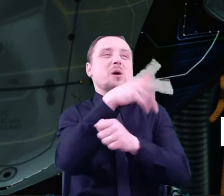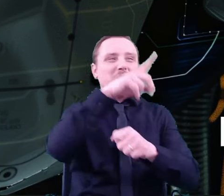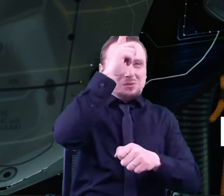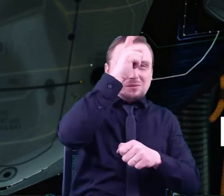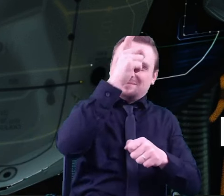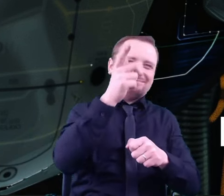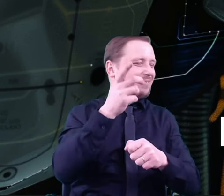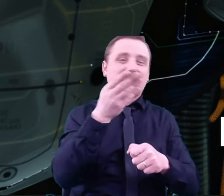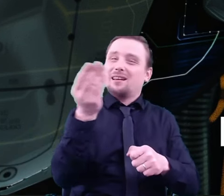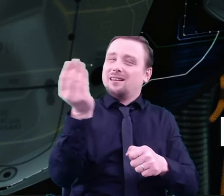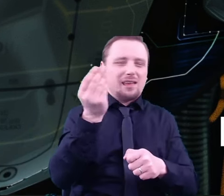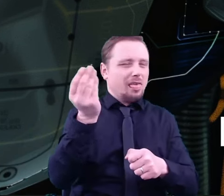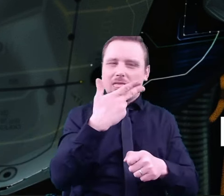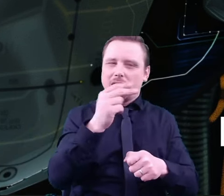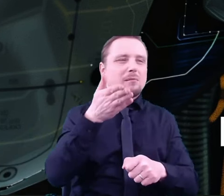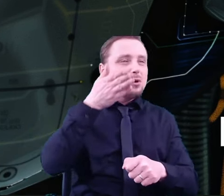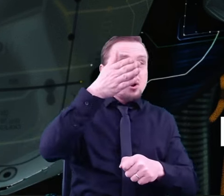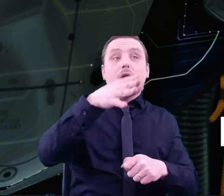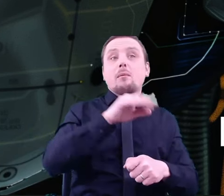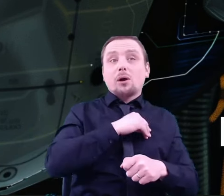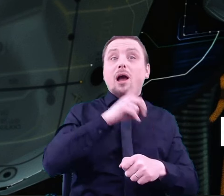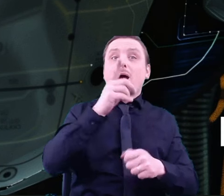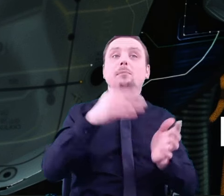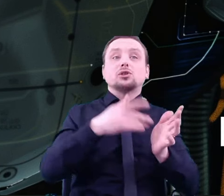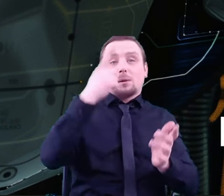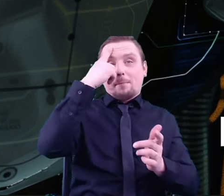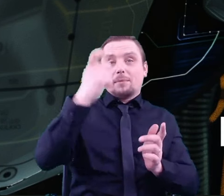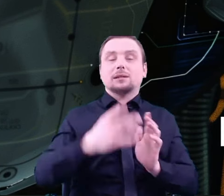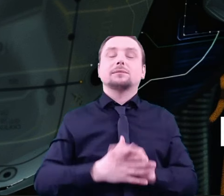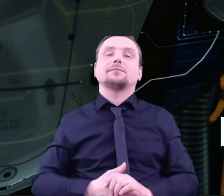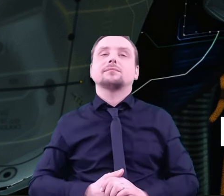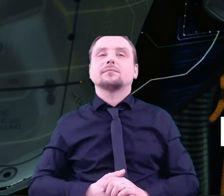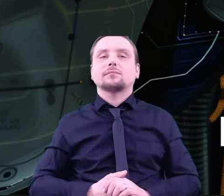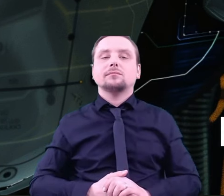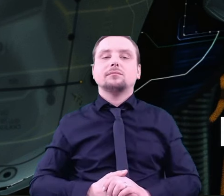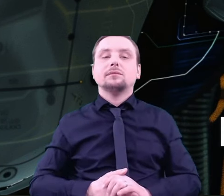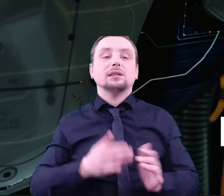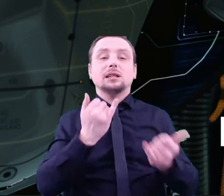Nevertheless, it is vital to consider the possibility that, in the absence of adequate precautions,